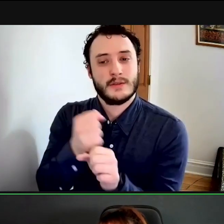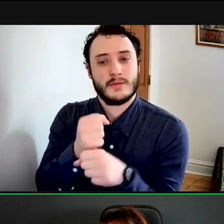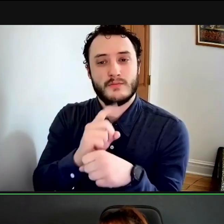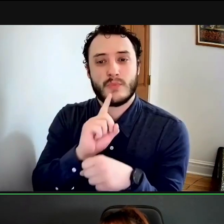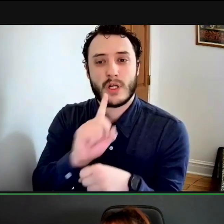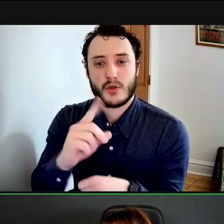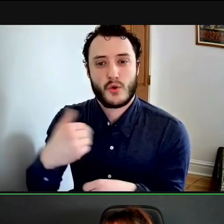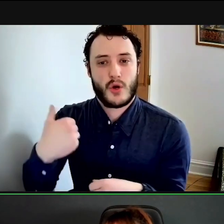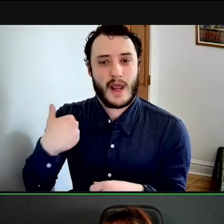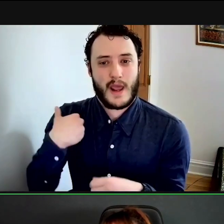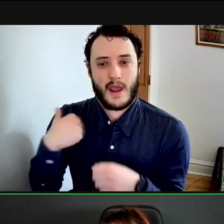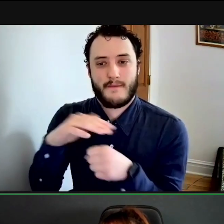instead of just in one office.